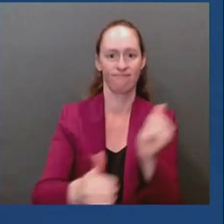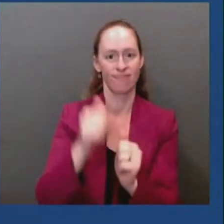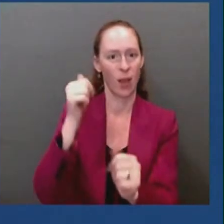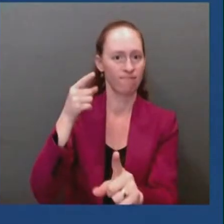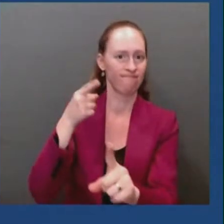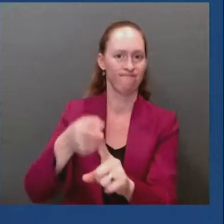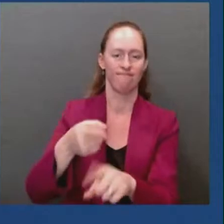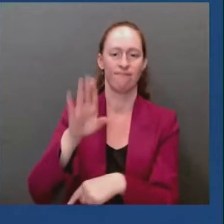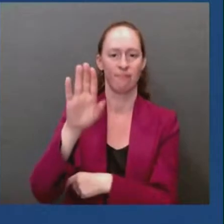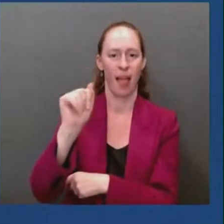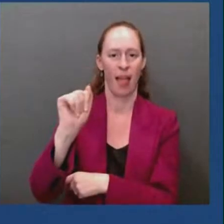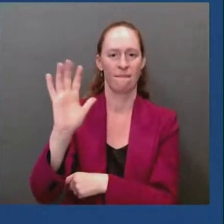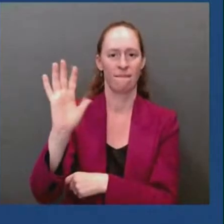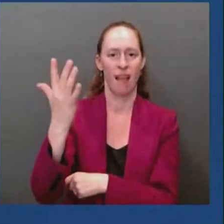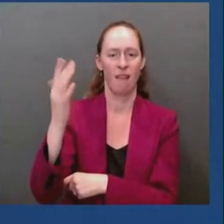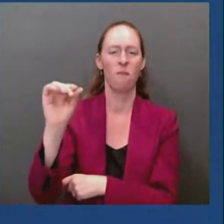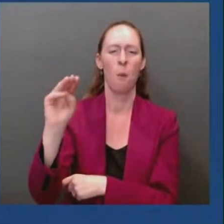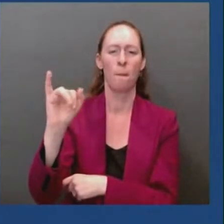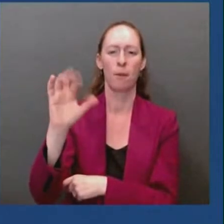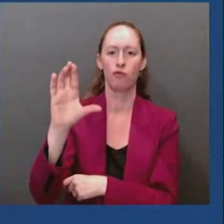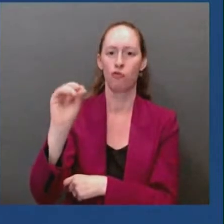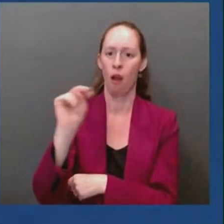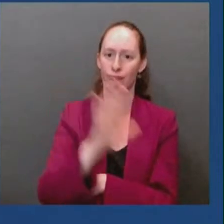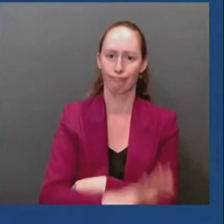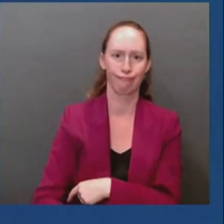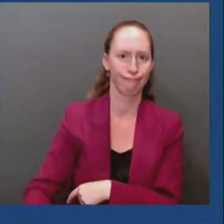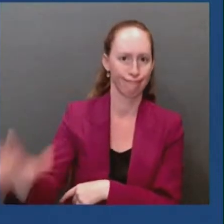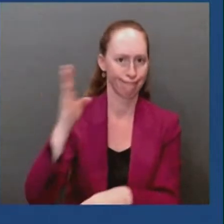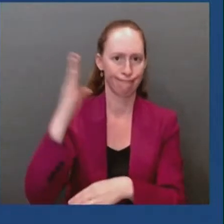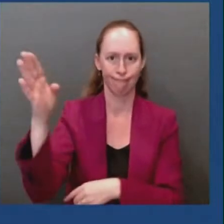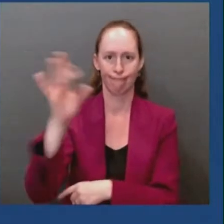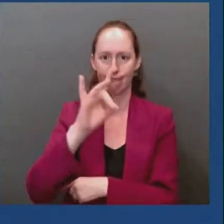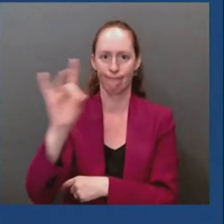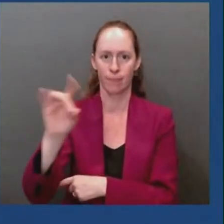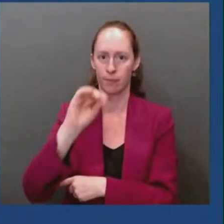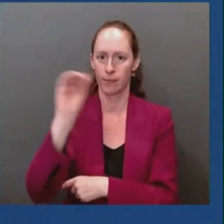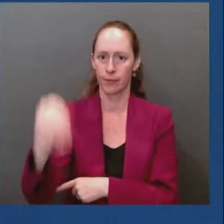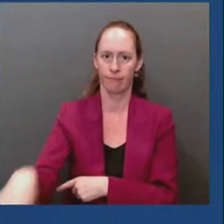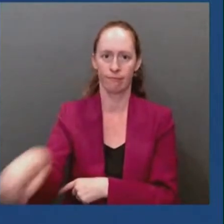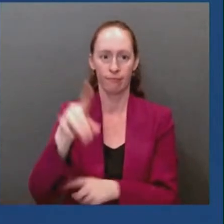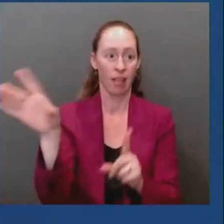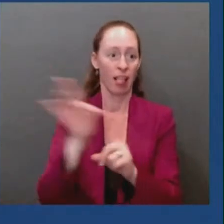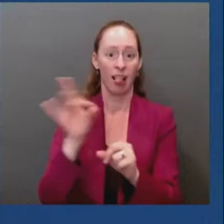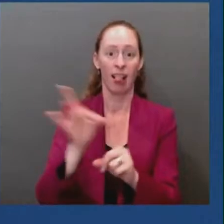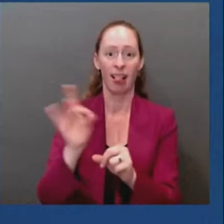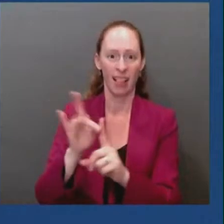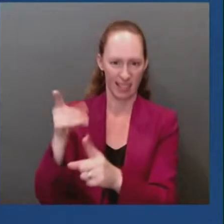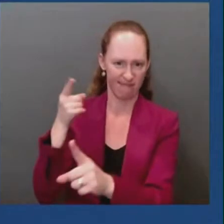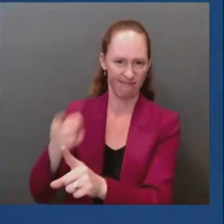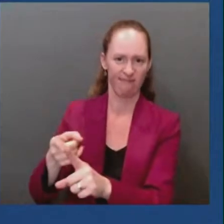OMICRON IS THE DOMINATE CIRCULATING VARIANCE WITH BA.5